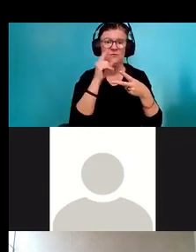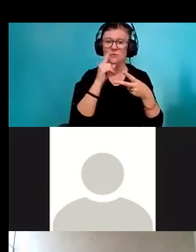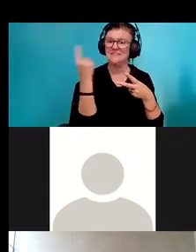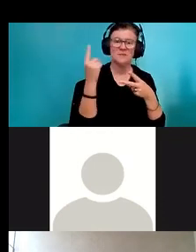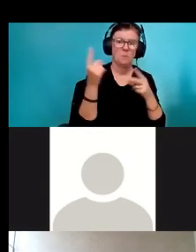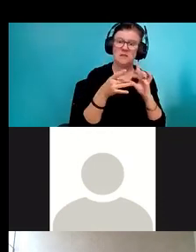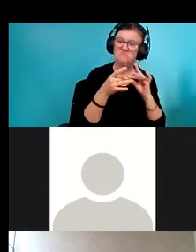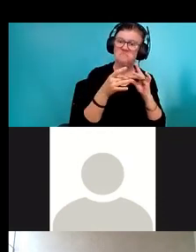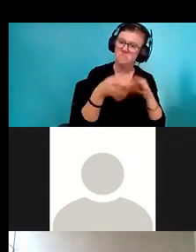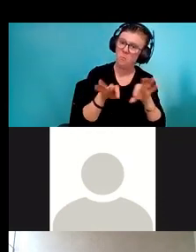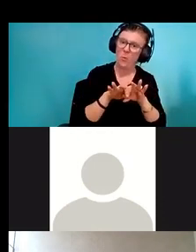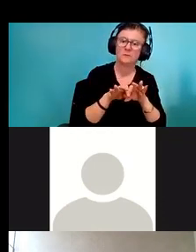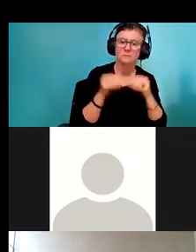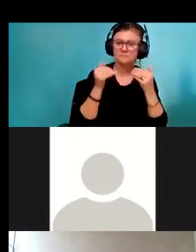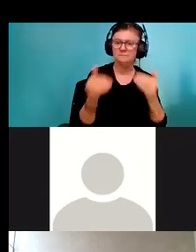But otherwise, that's great.